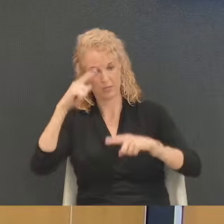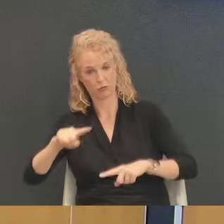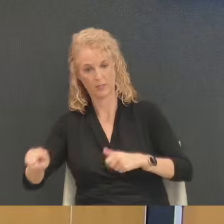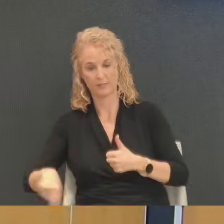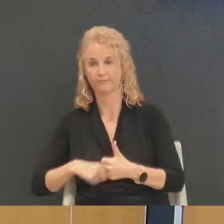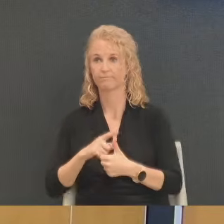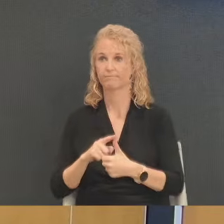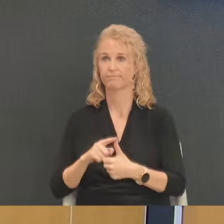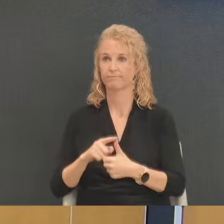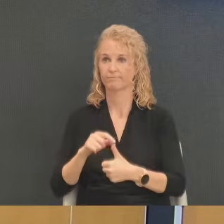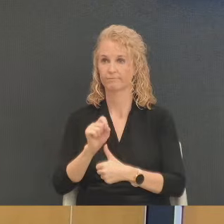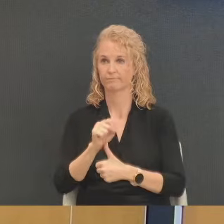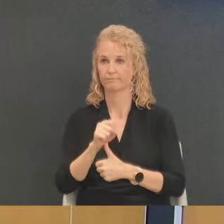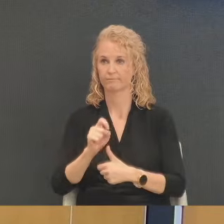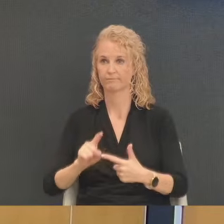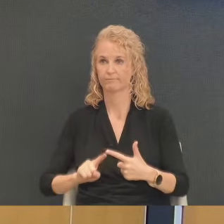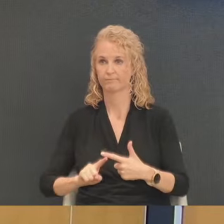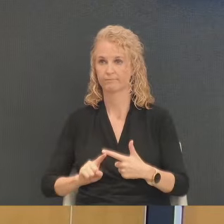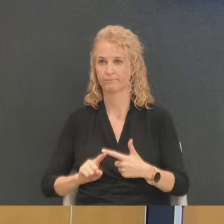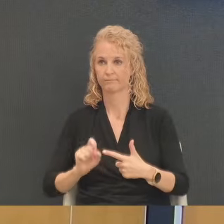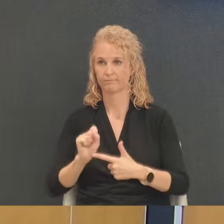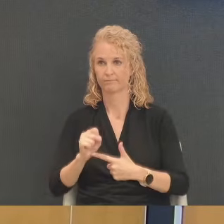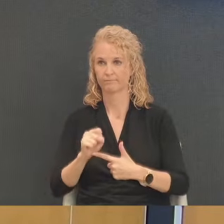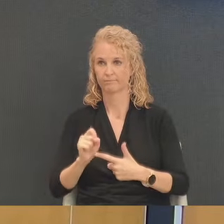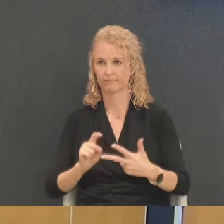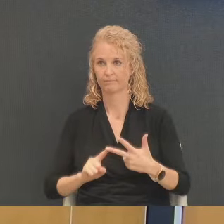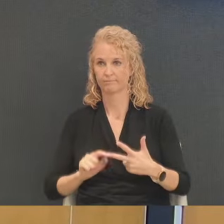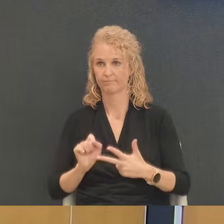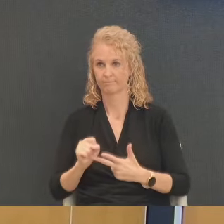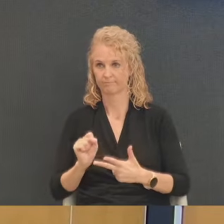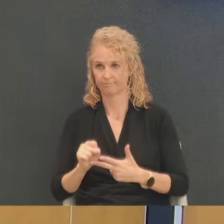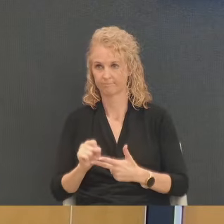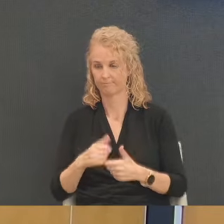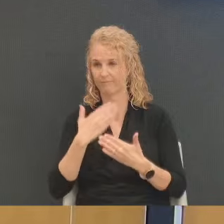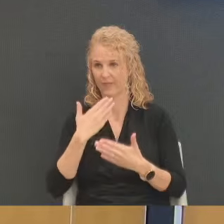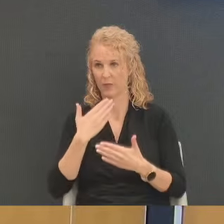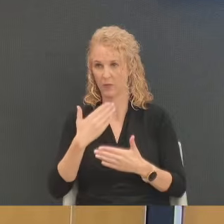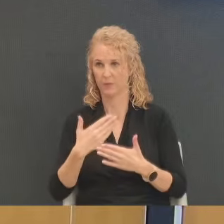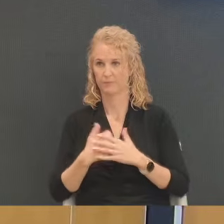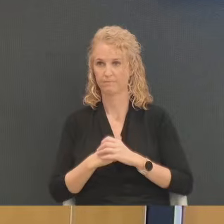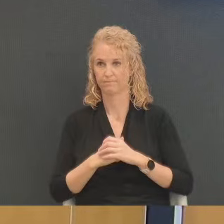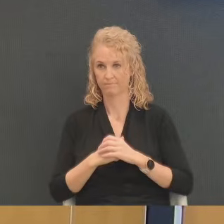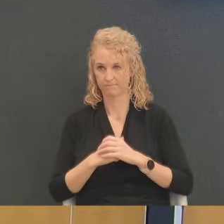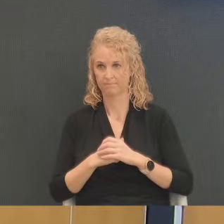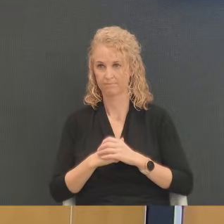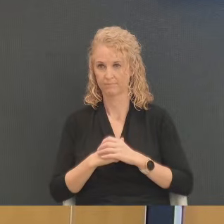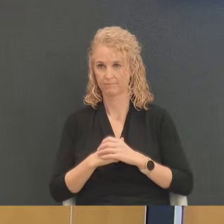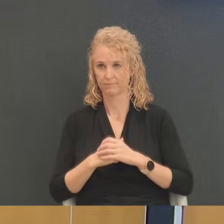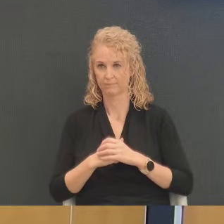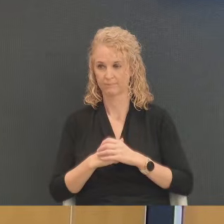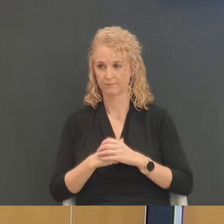Summerow Dumas. Yes. Commissioner Reece, yes. Commissioner Driehaus, yes. Thank you. Okay,